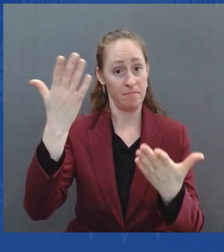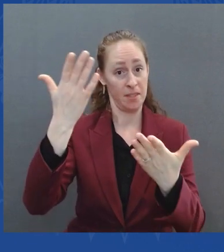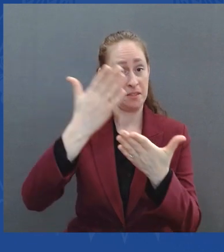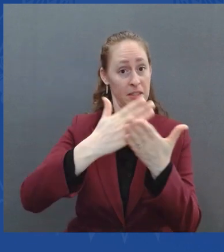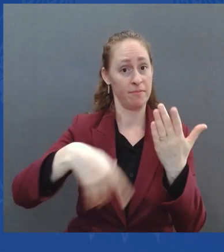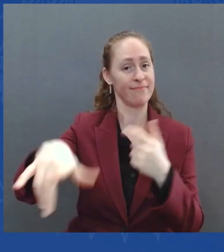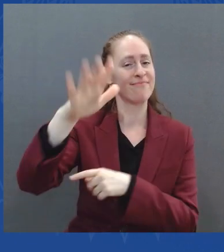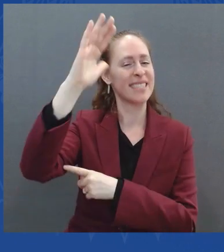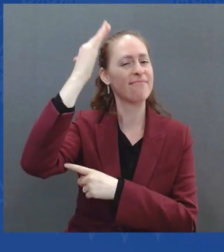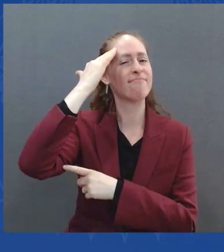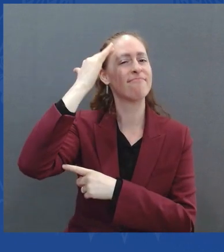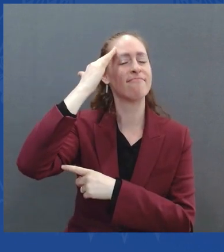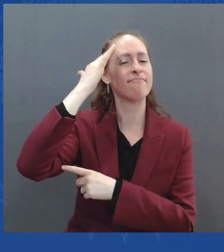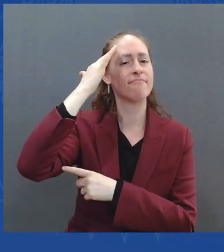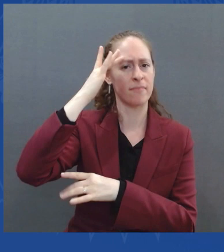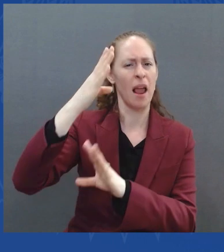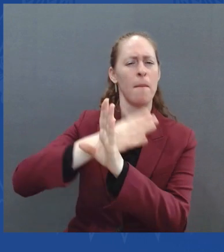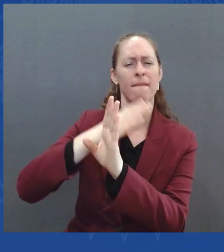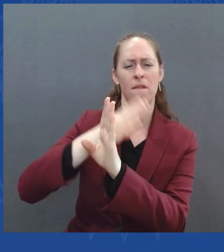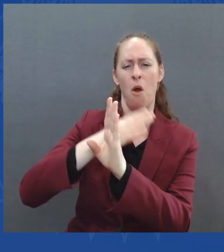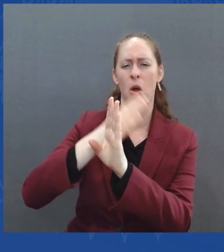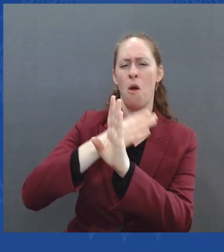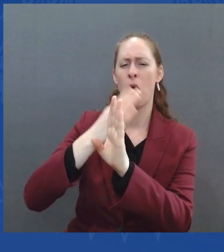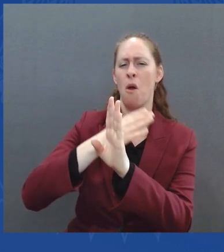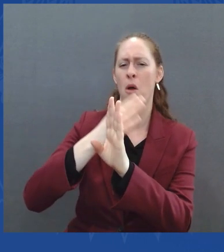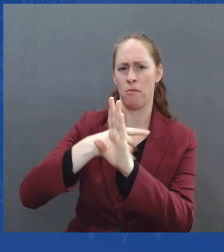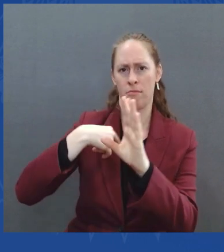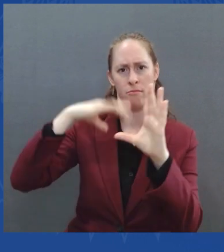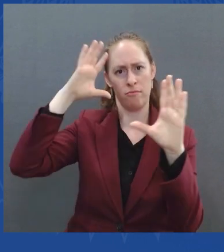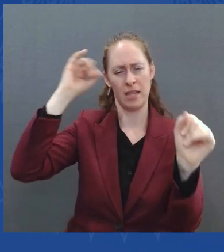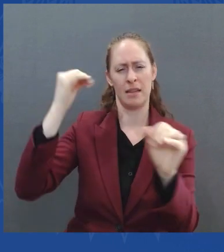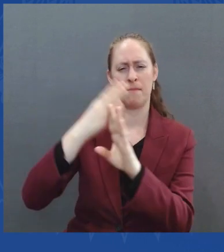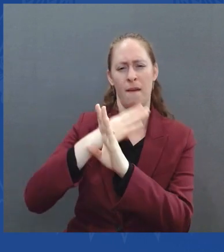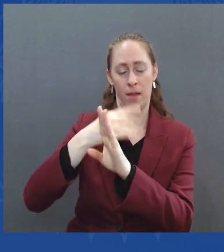I was the Ben Franklin Professor of Practice at the University of Pennsylvania.